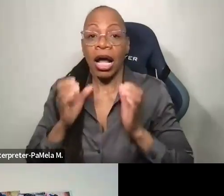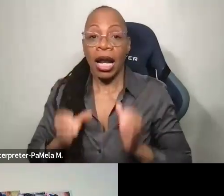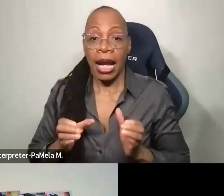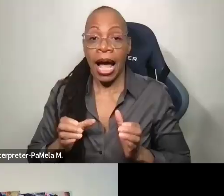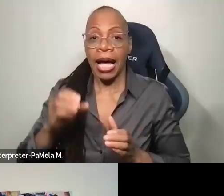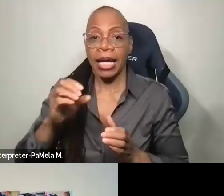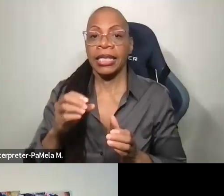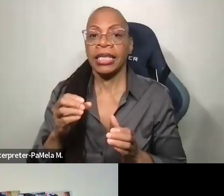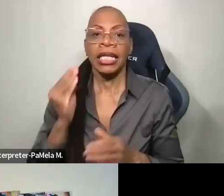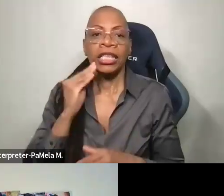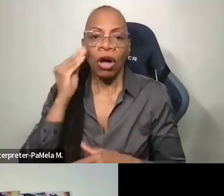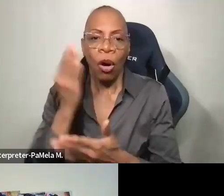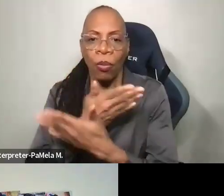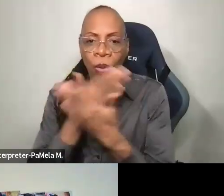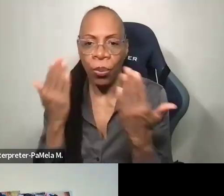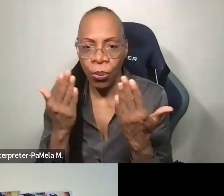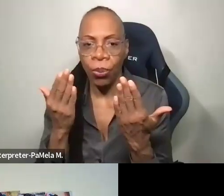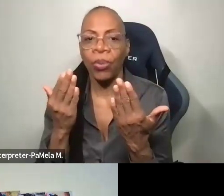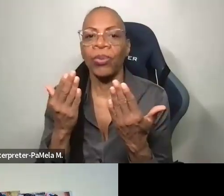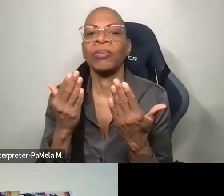what causes them to be in the services section? So this would be someone